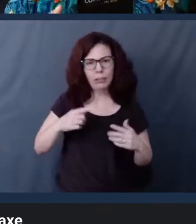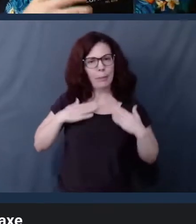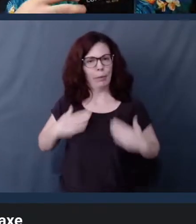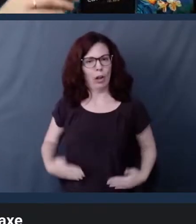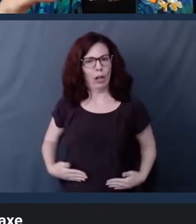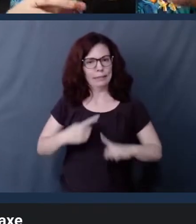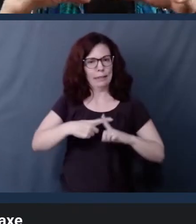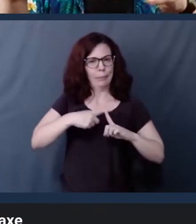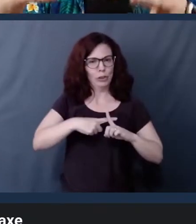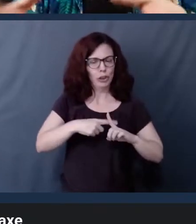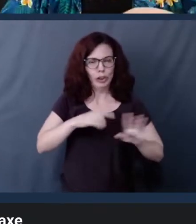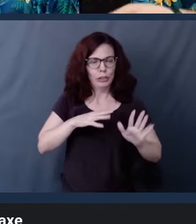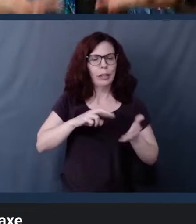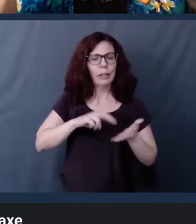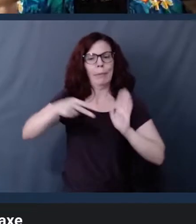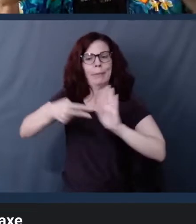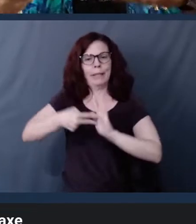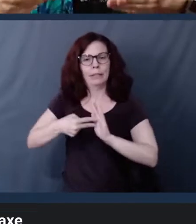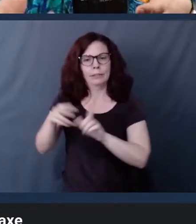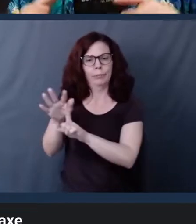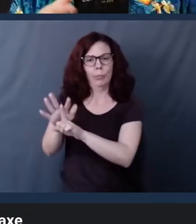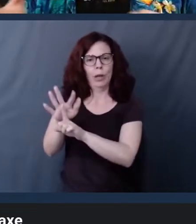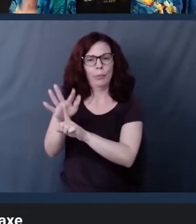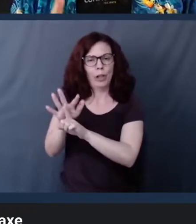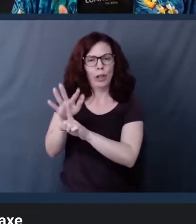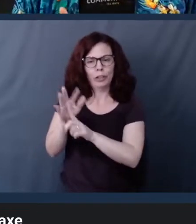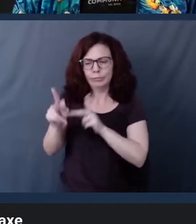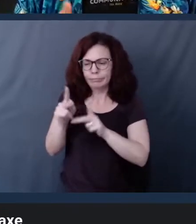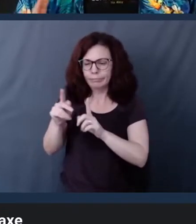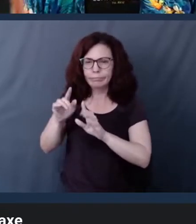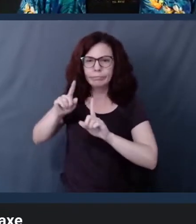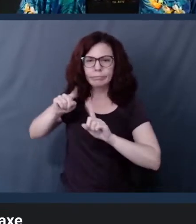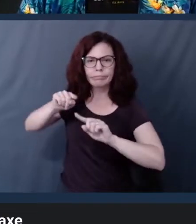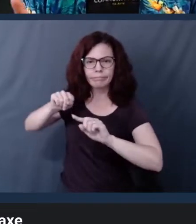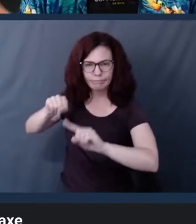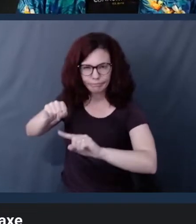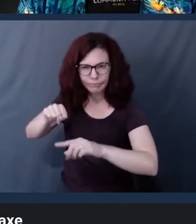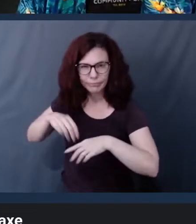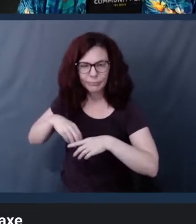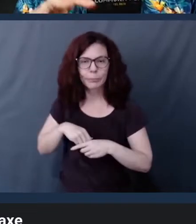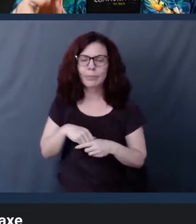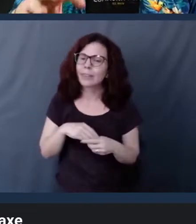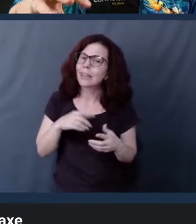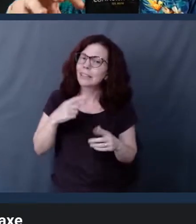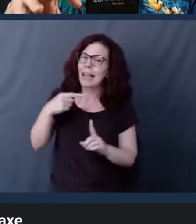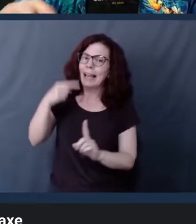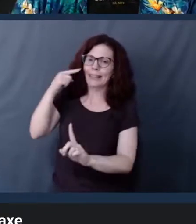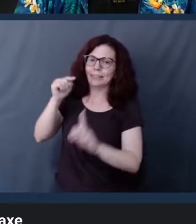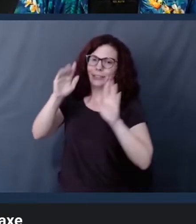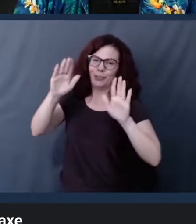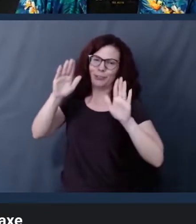It's about the actual visual input, how many people are there, and I think that's a great, yeah, choke points.